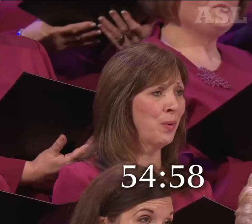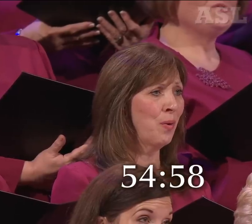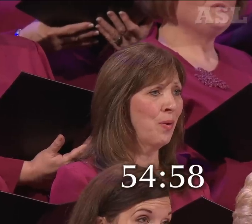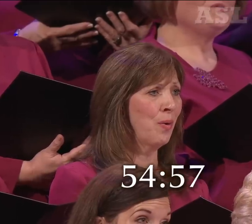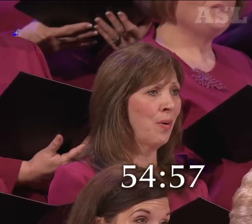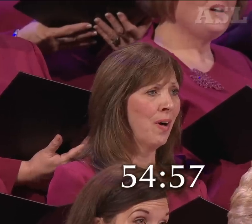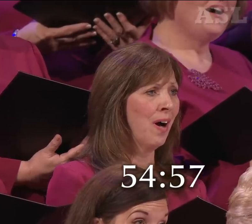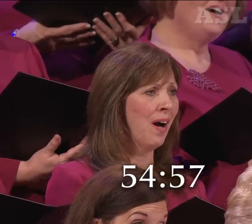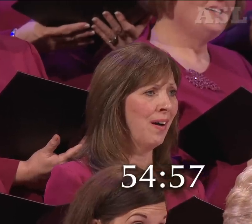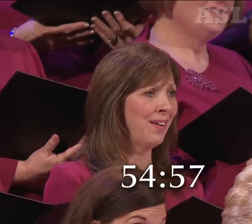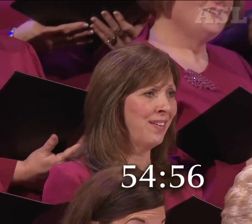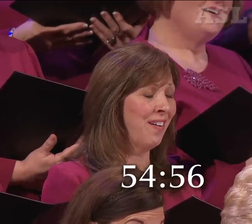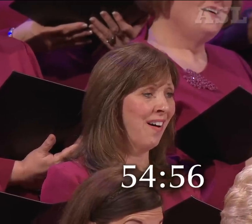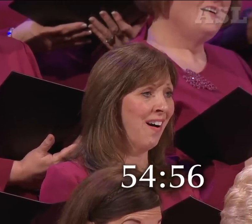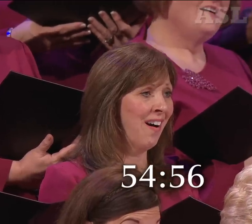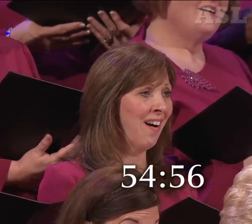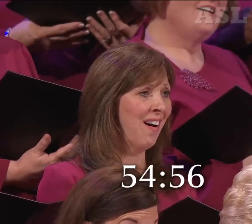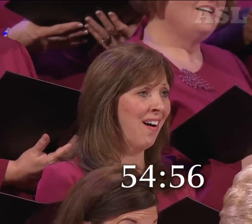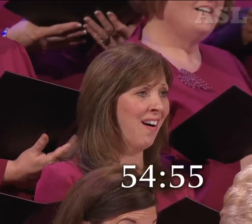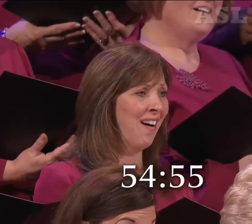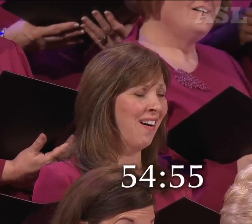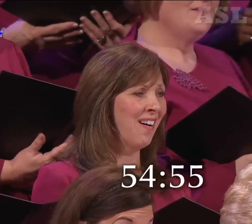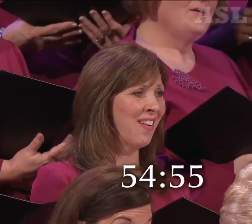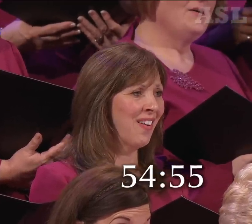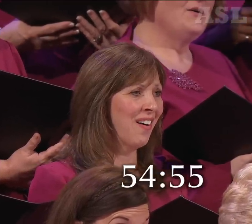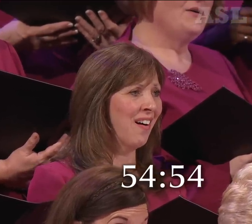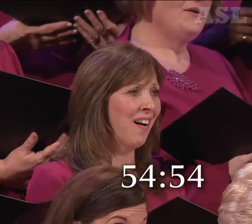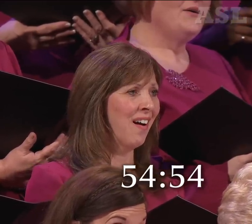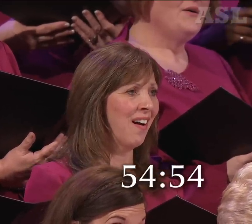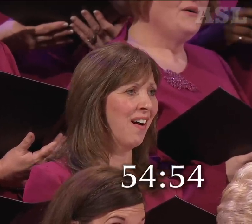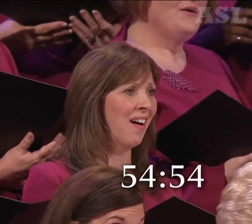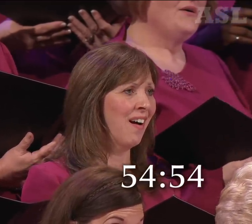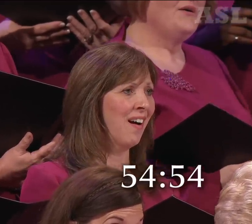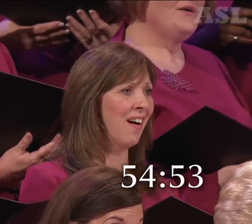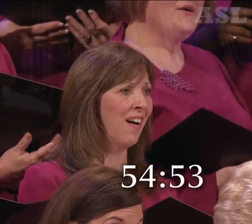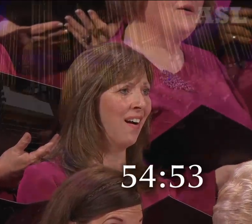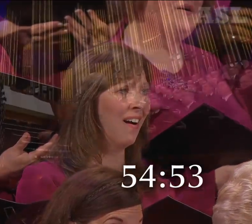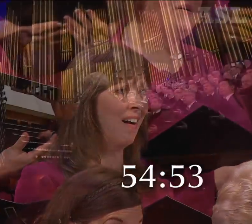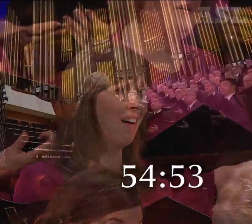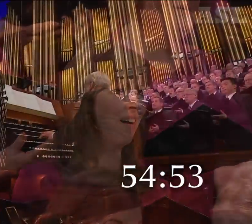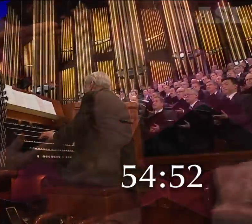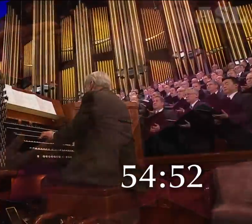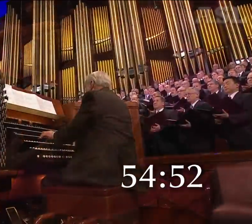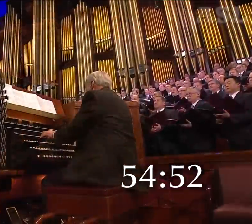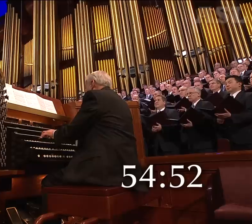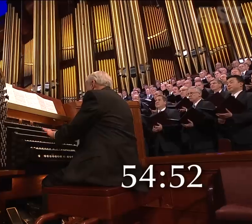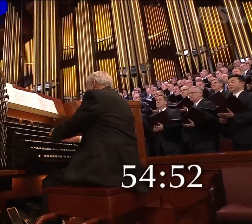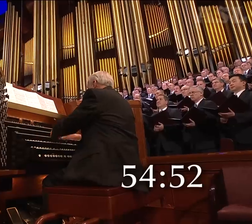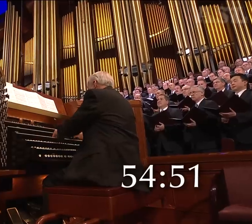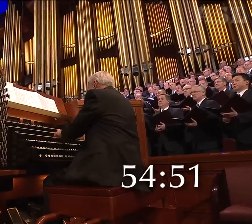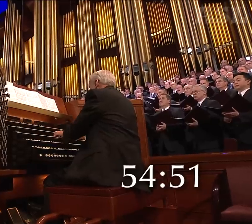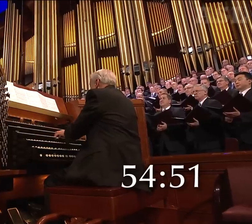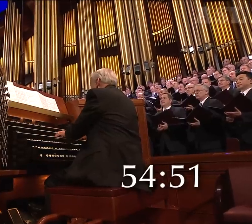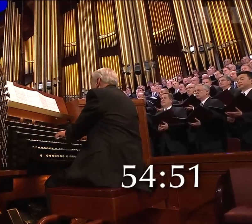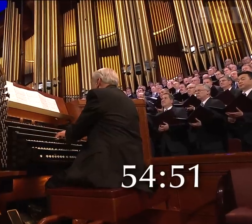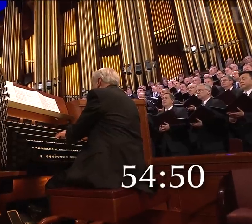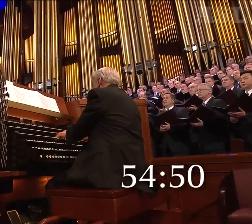THIS IS THE ENGLISH CLOSED CAPTION CHANNEL OF THE CHURCH OF JESUS CHRIST OF LATTER-DAY SAINTS.